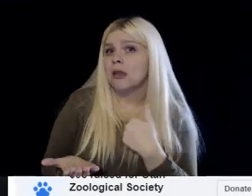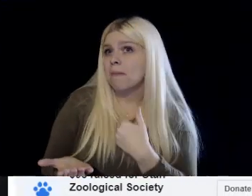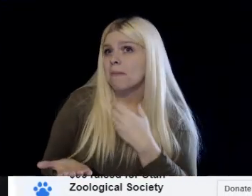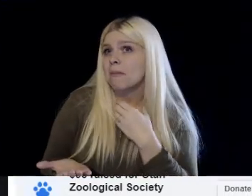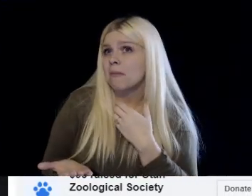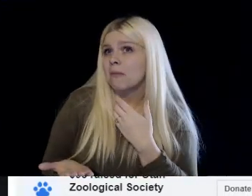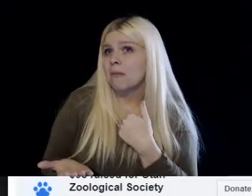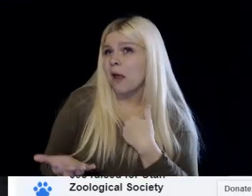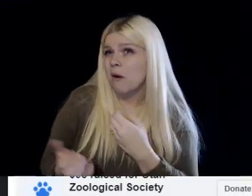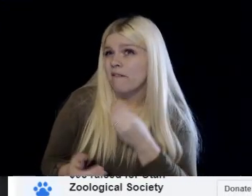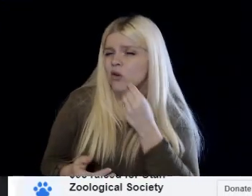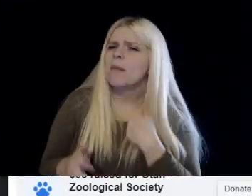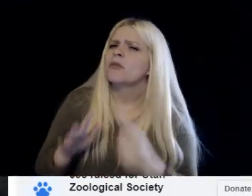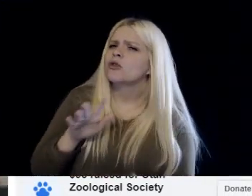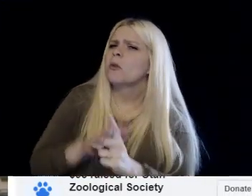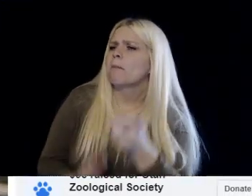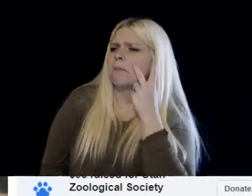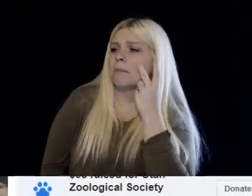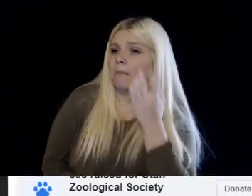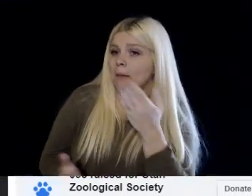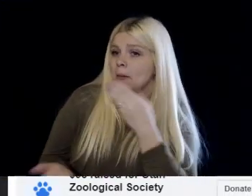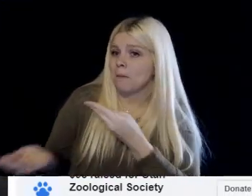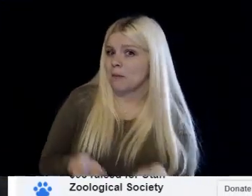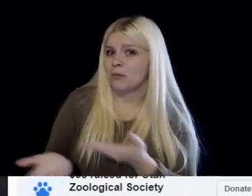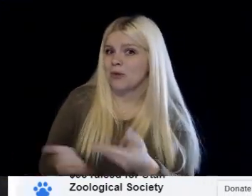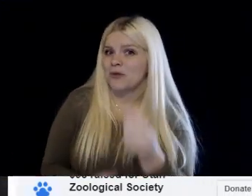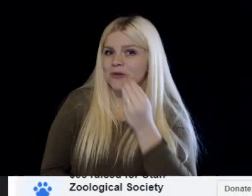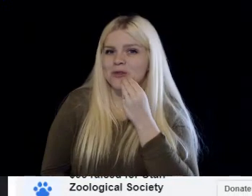Erica: What! Yeah, it's like kids, right? They know if they're cute, they'll